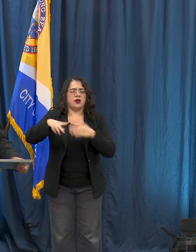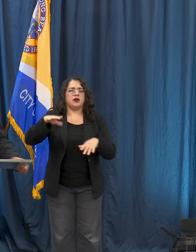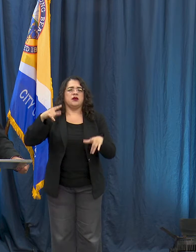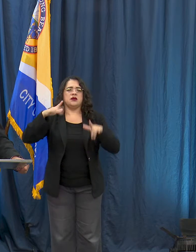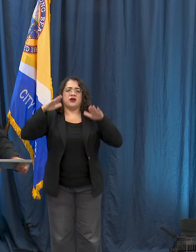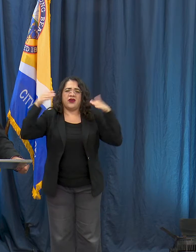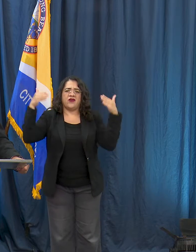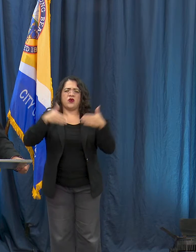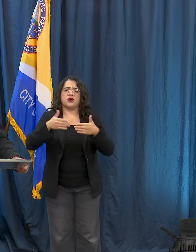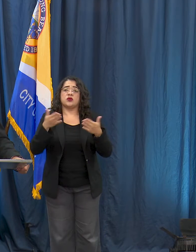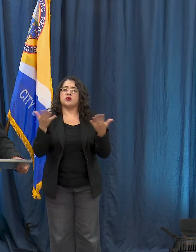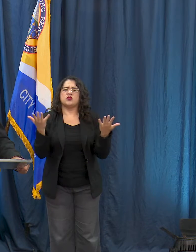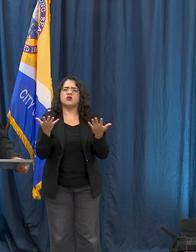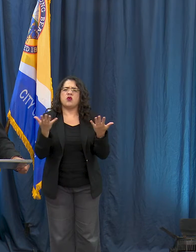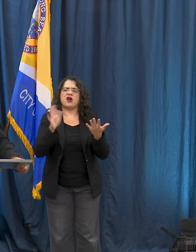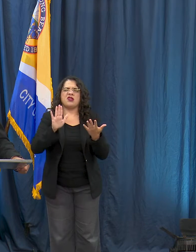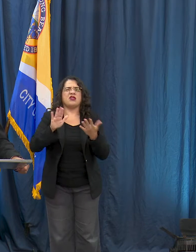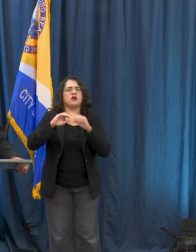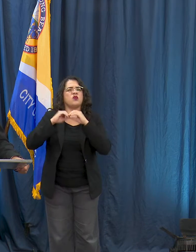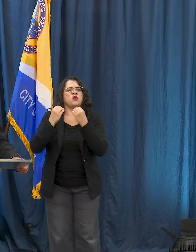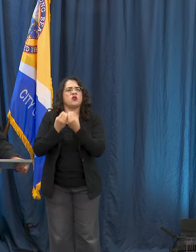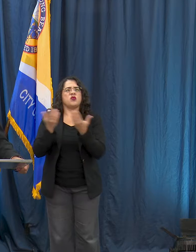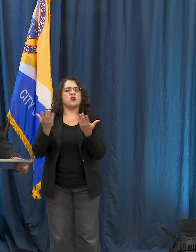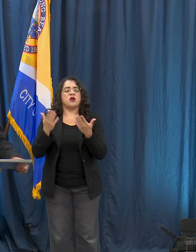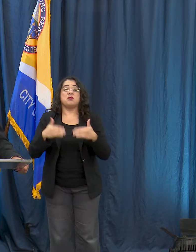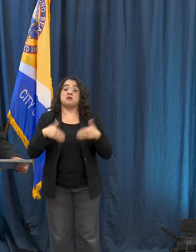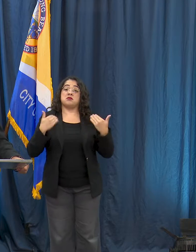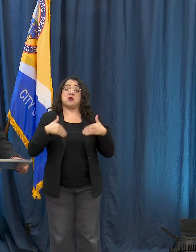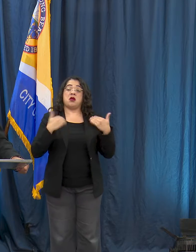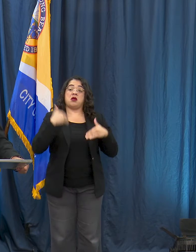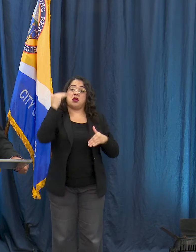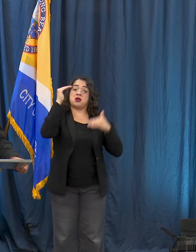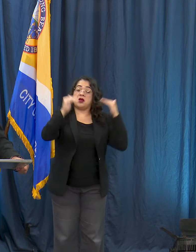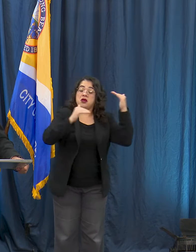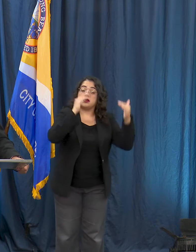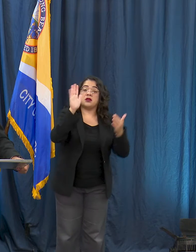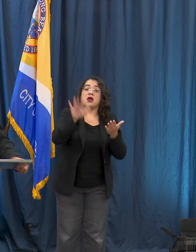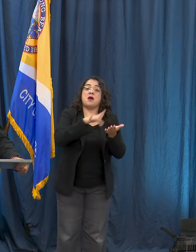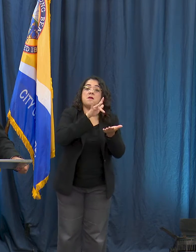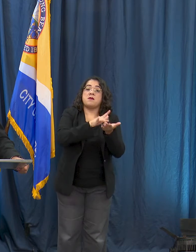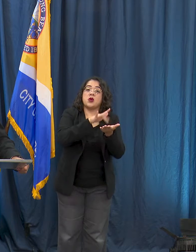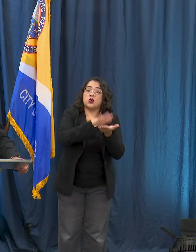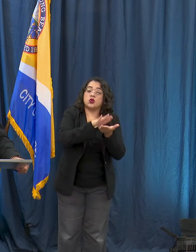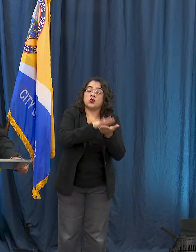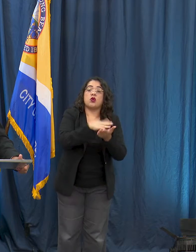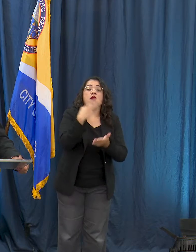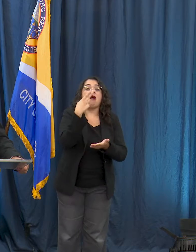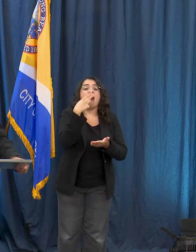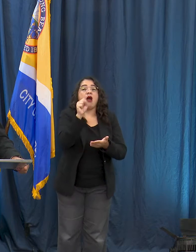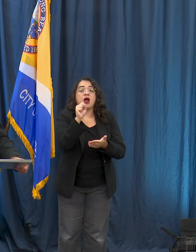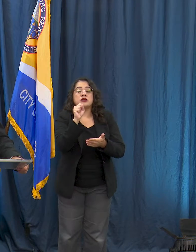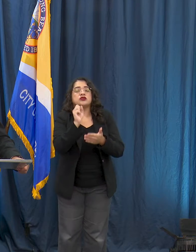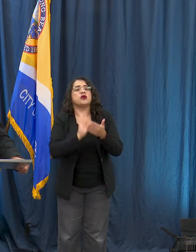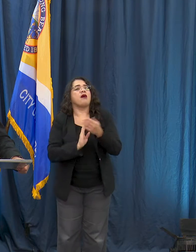young people, young adults-- some are middle school, high school age, some post high school, in college or